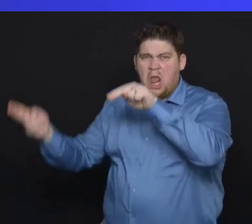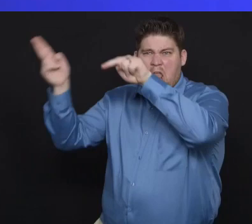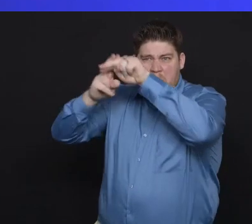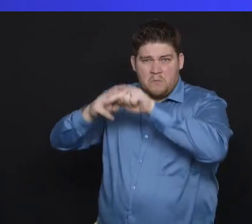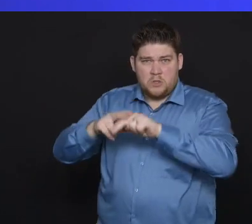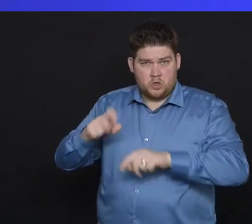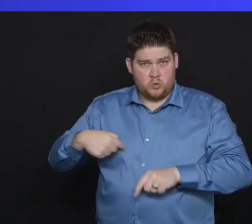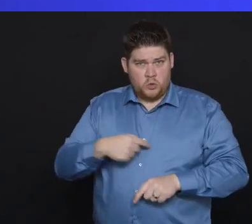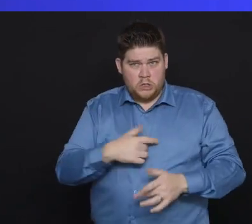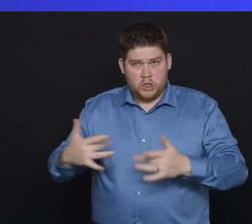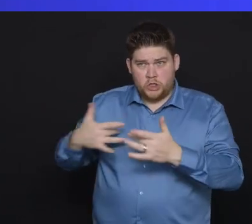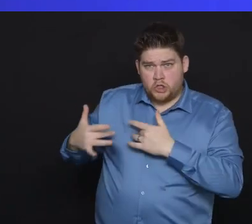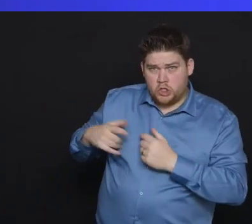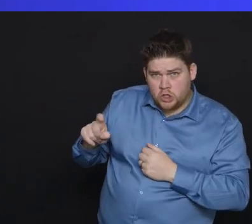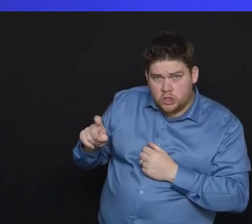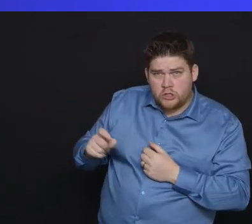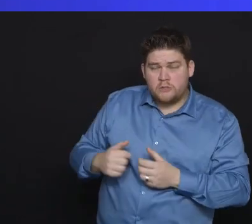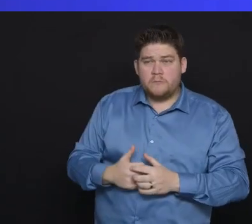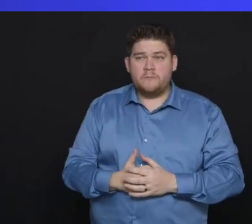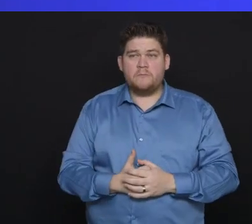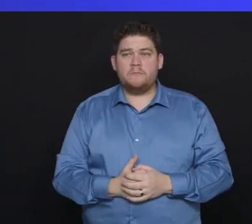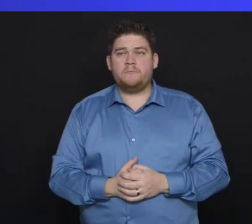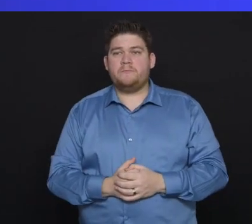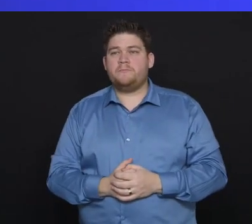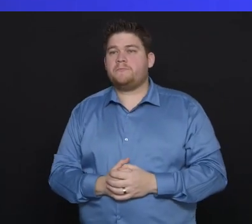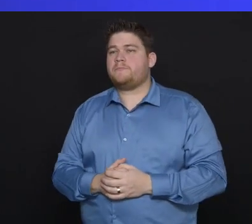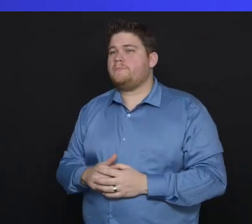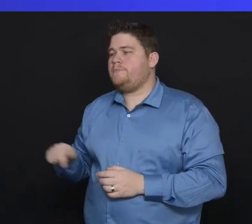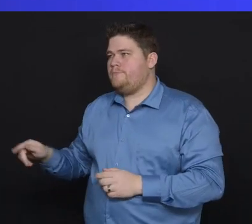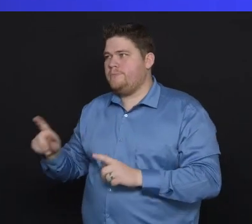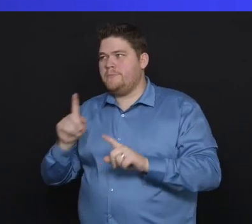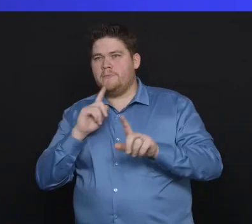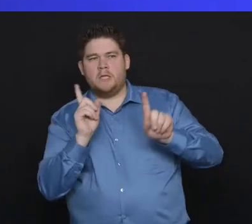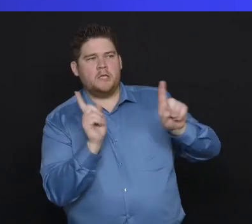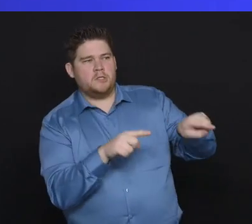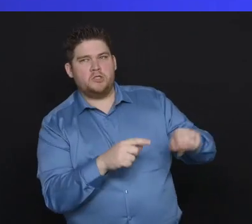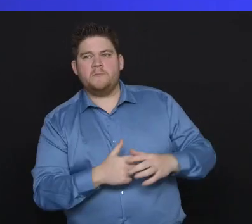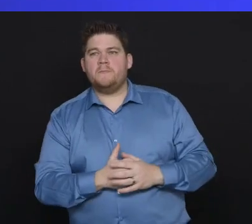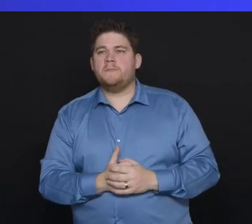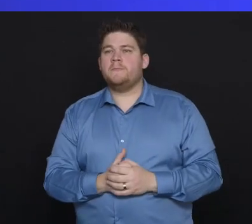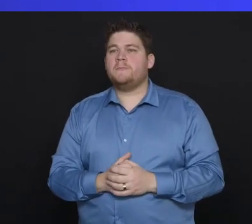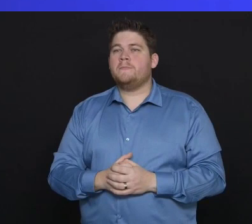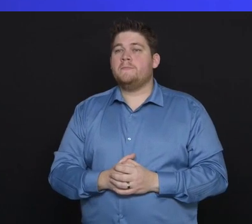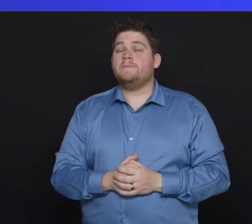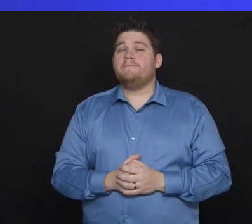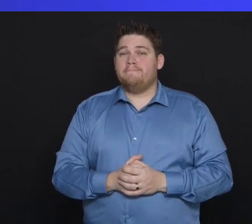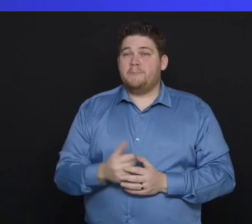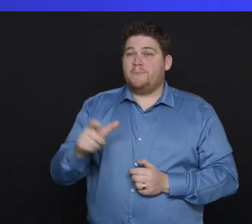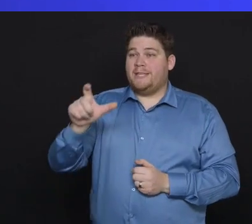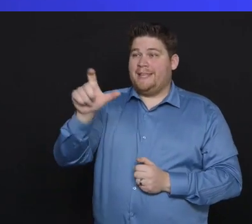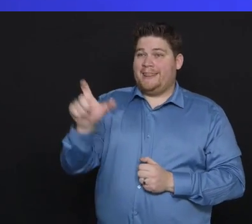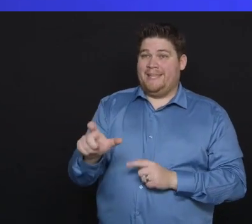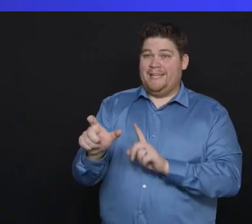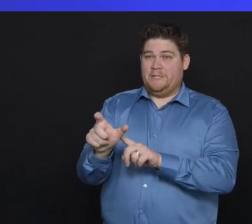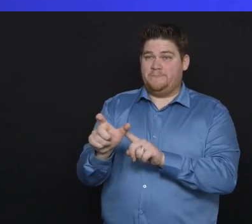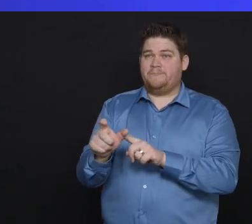We used what we will would have available. We see that Italy has